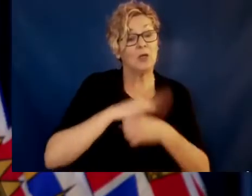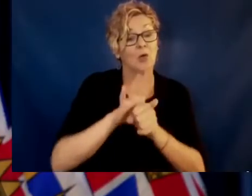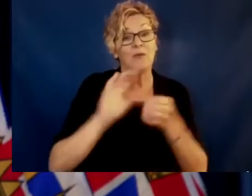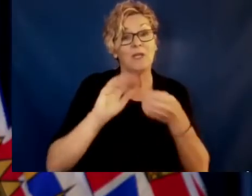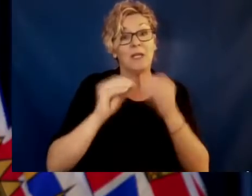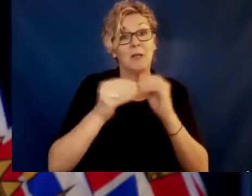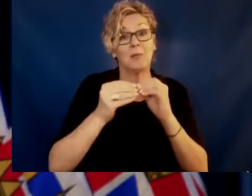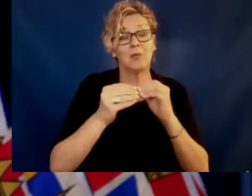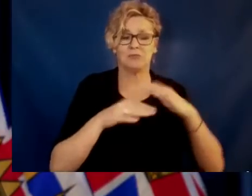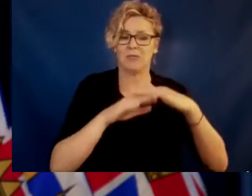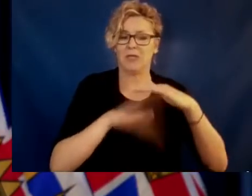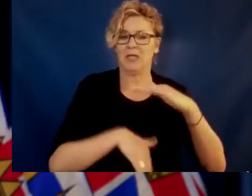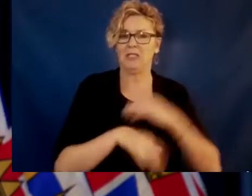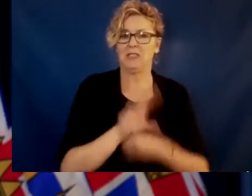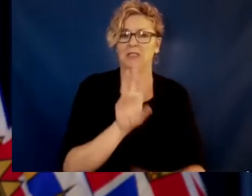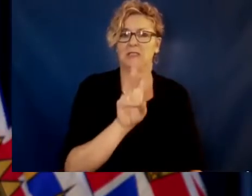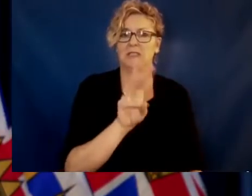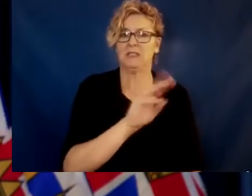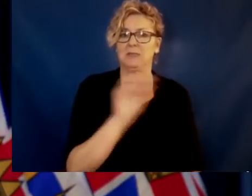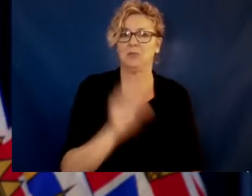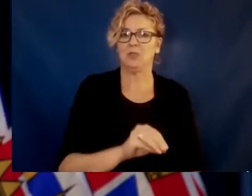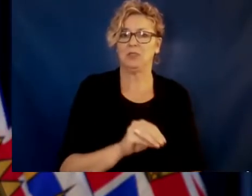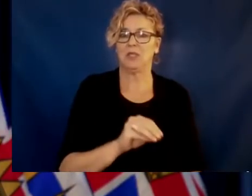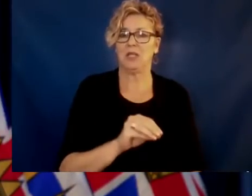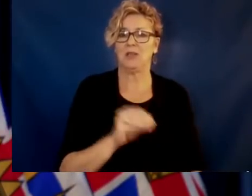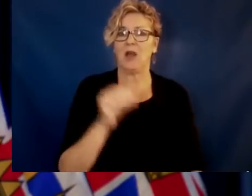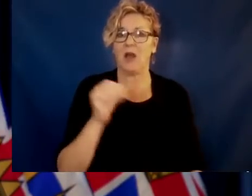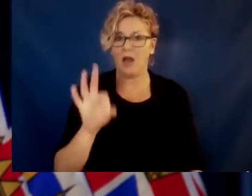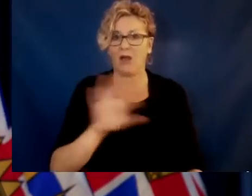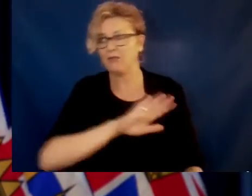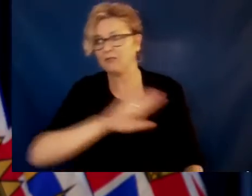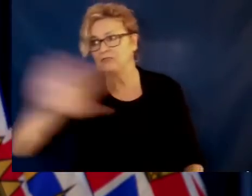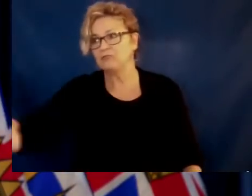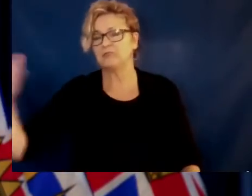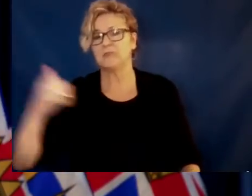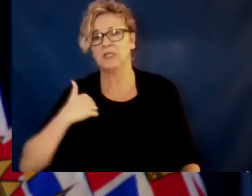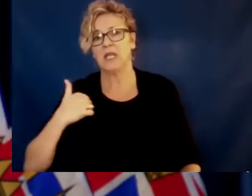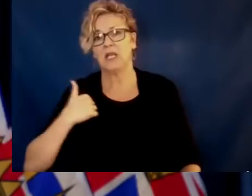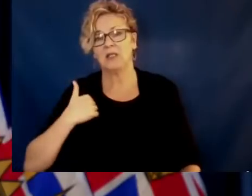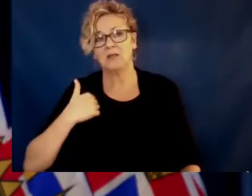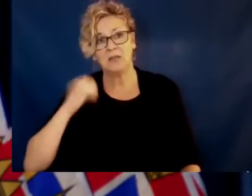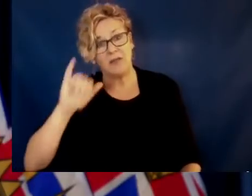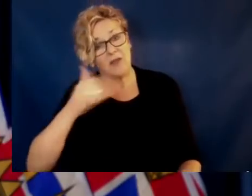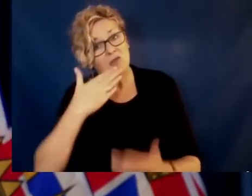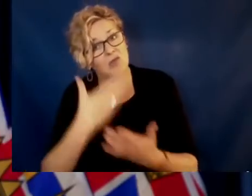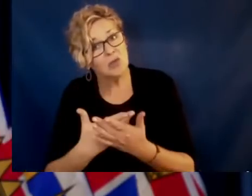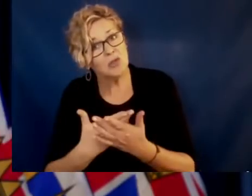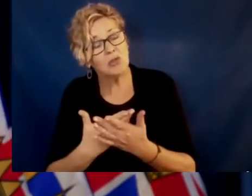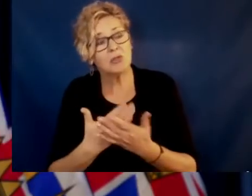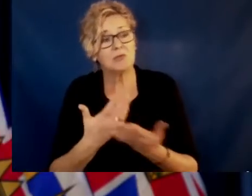The vast majority of people have taken this to heart. We're making sure that our communities can still